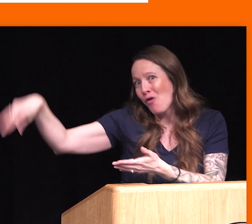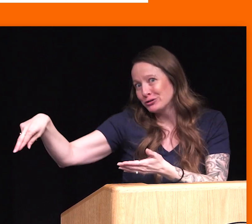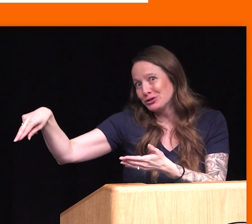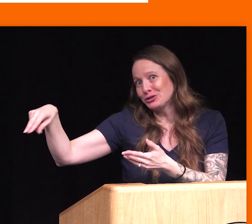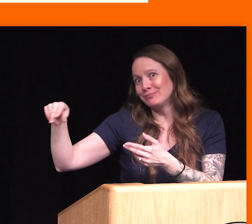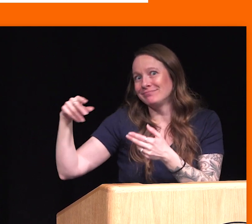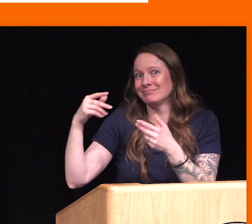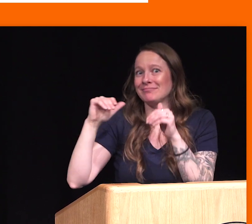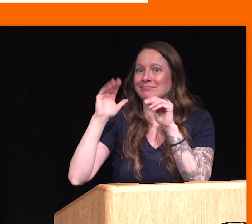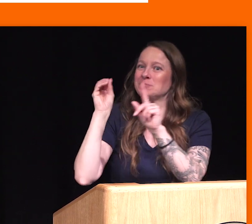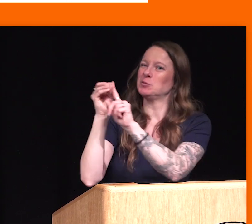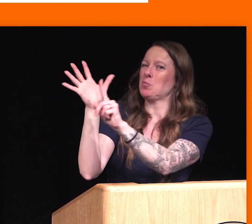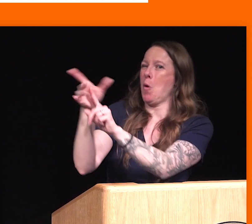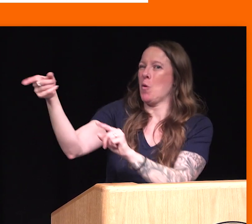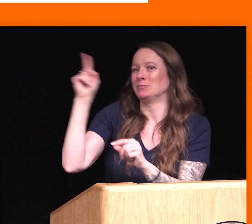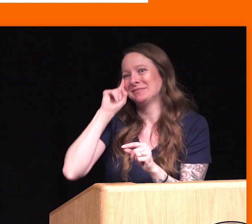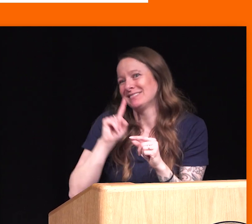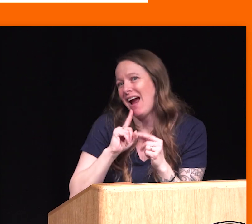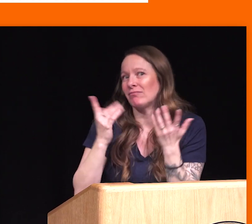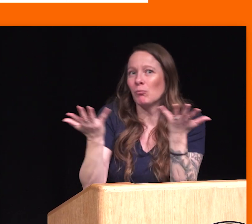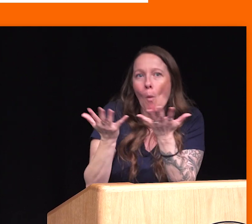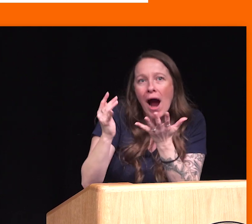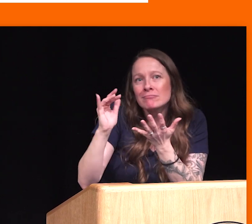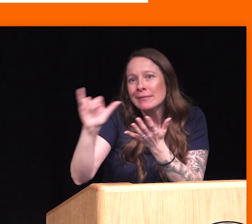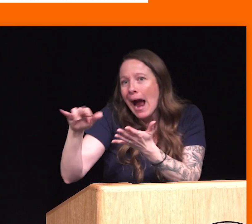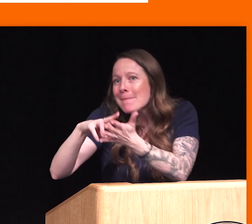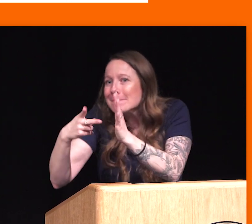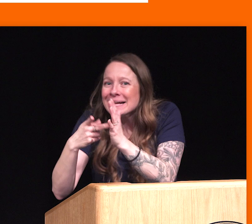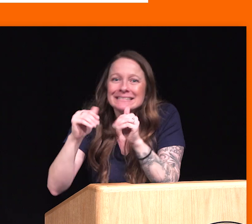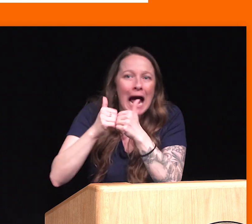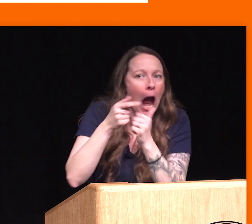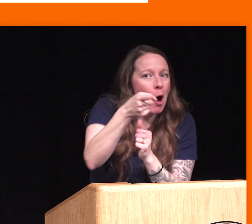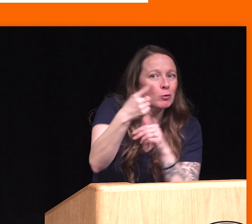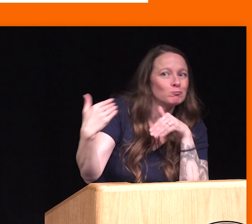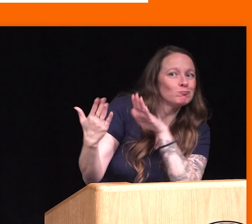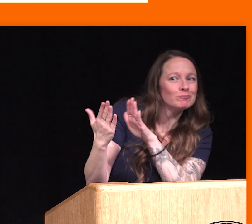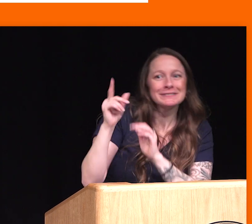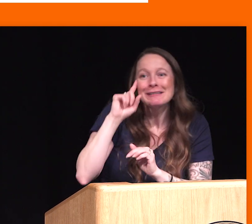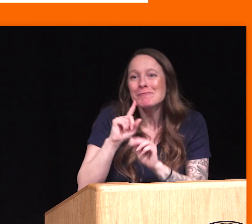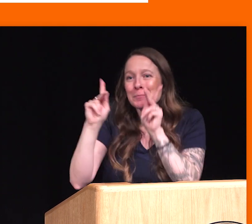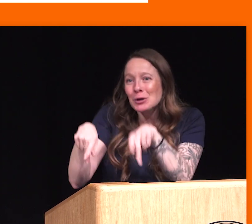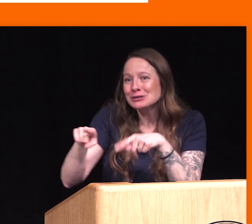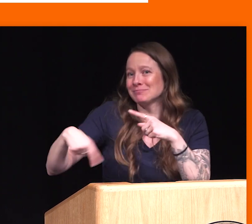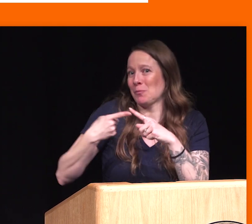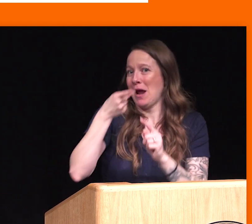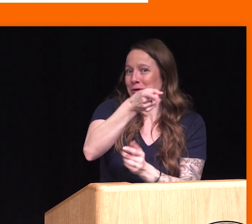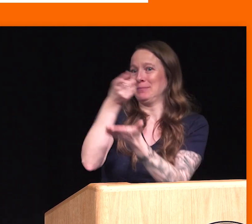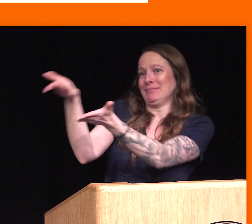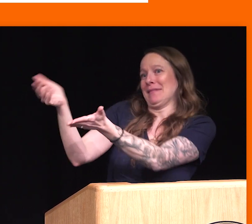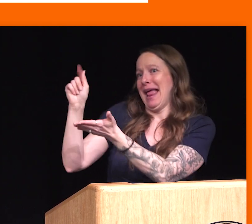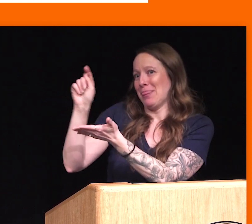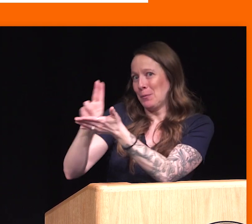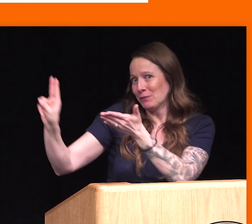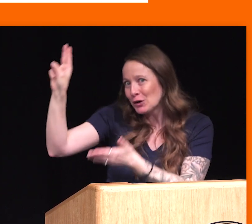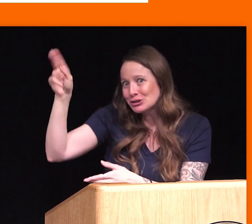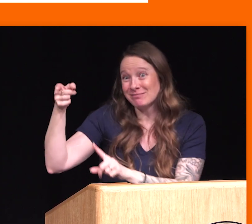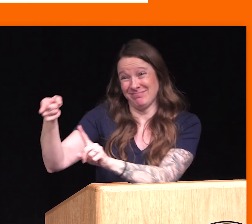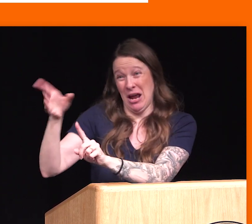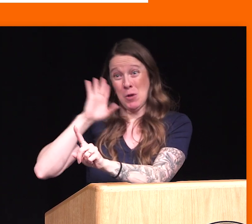for the University of Rochester, for their orientation for Deaf employees-- for their orientation for hearing employees